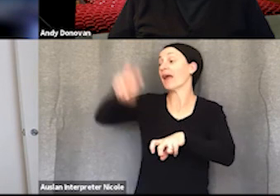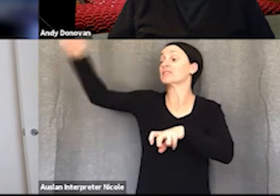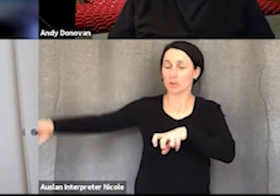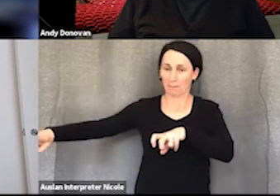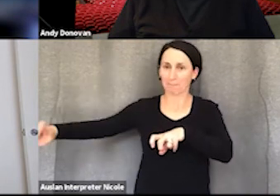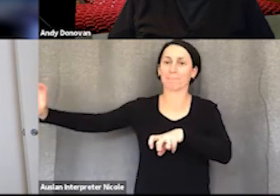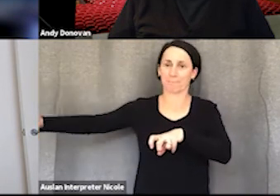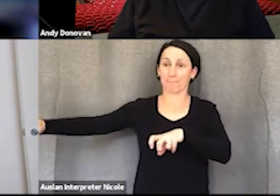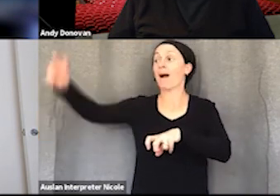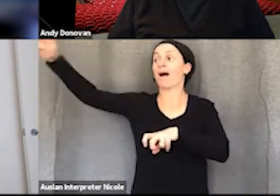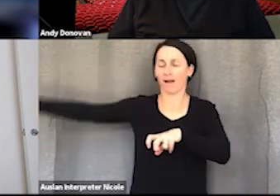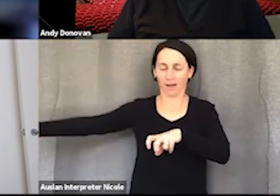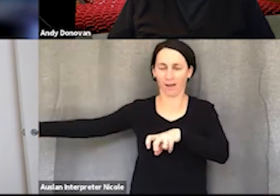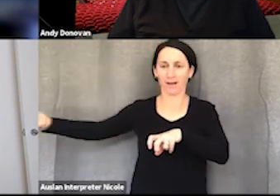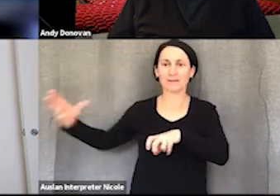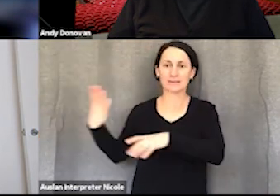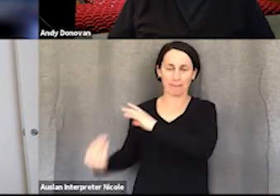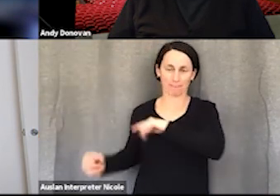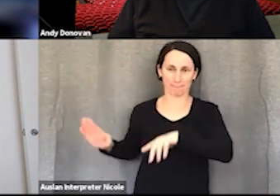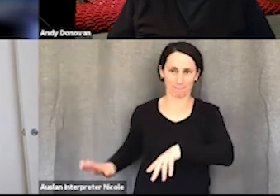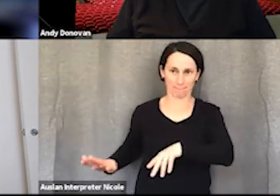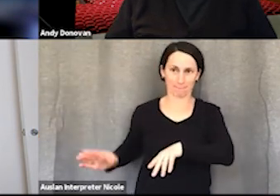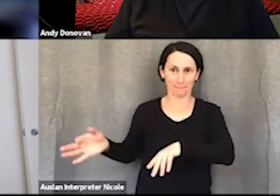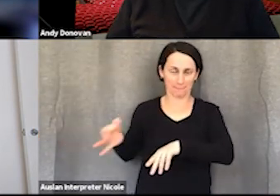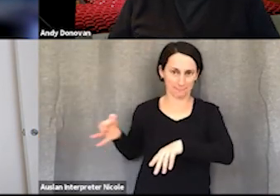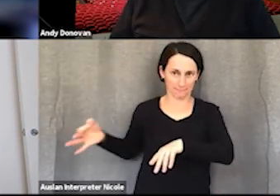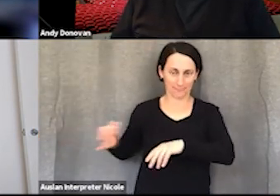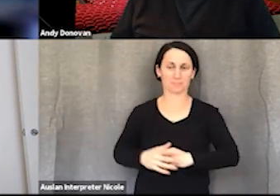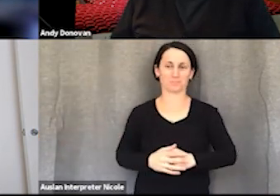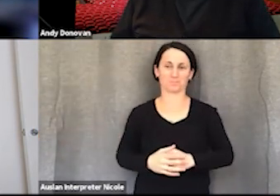depends on which part of the a theatre you are in.